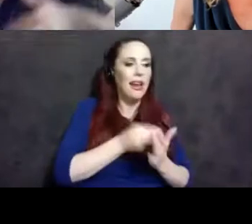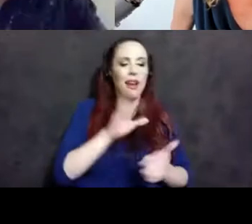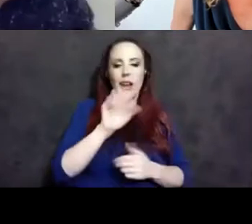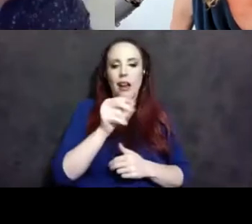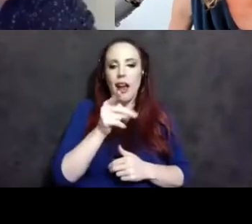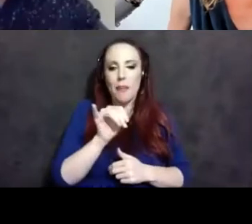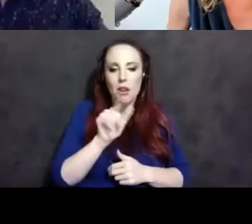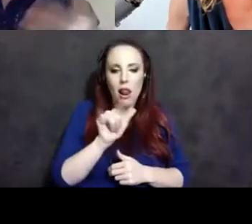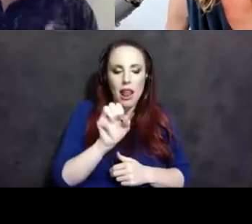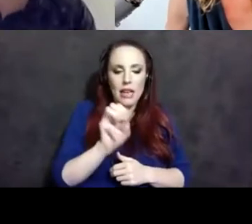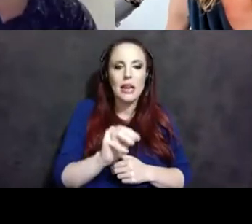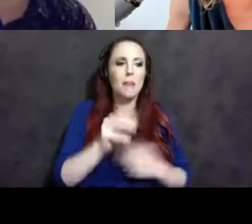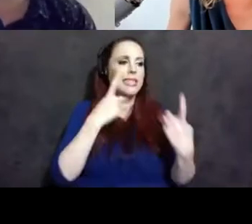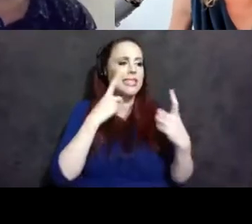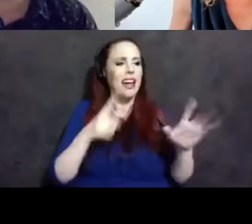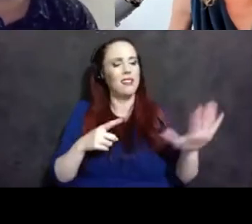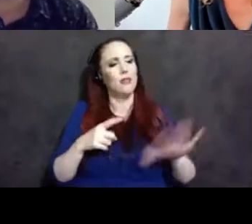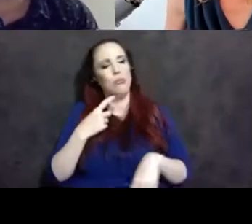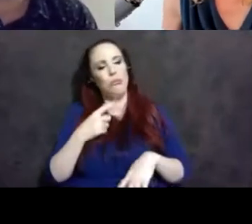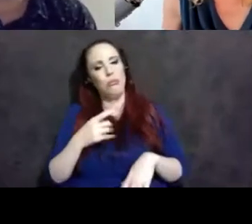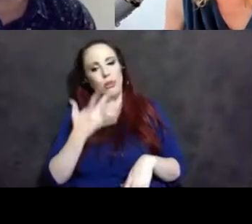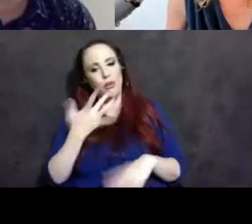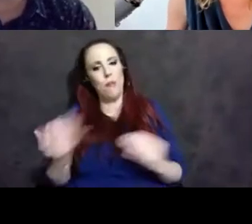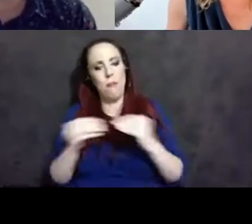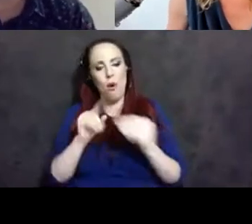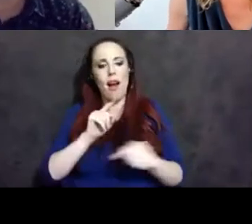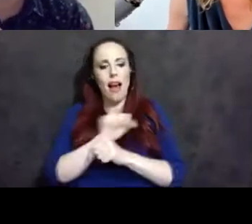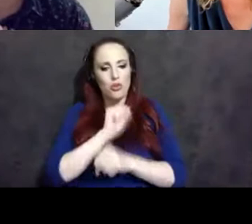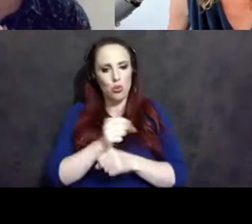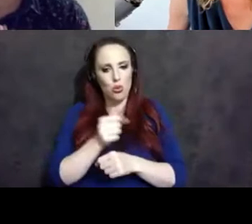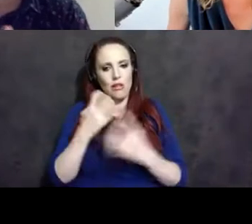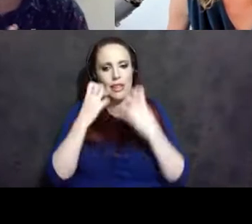get more of, like, the actual care for the community. Yeah.